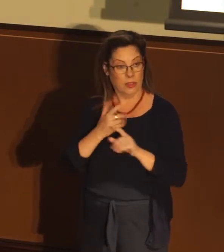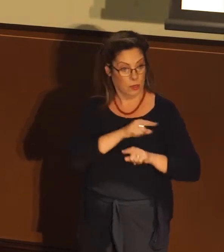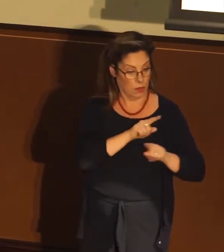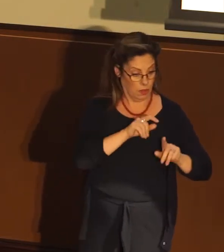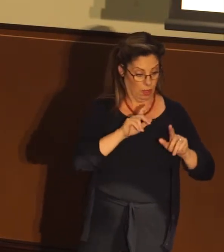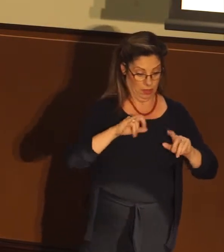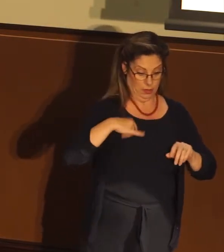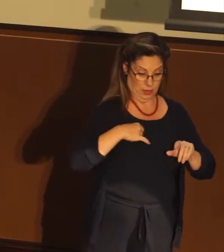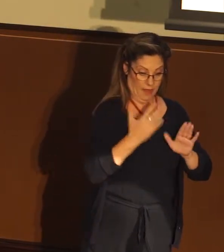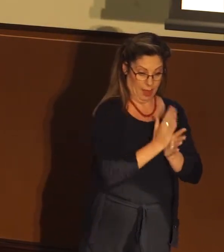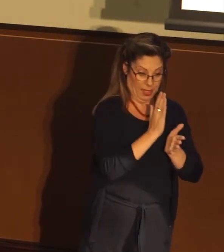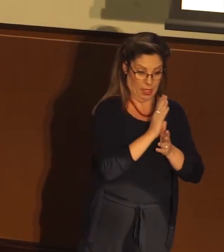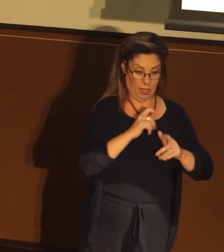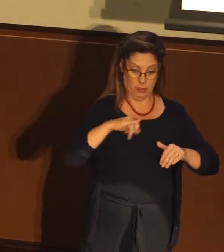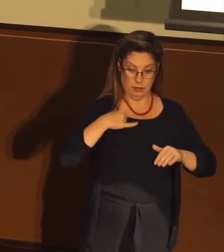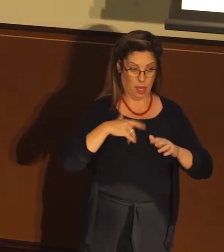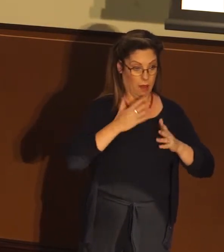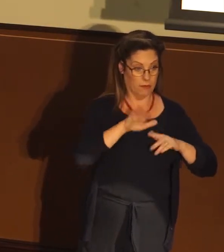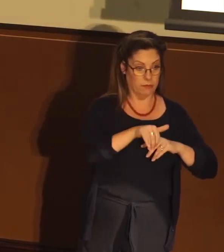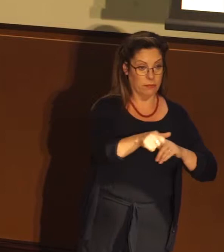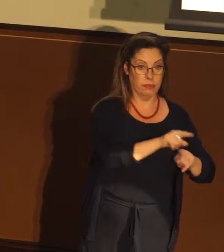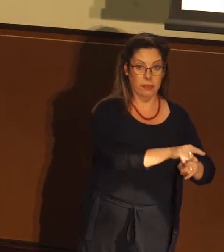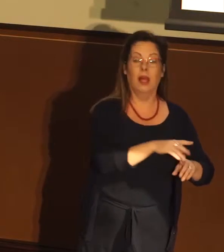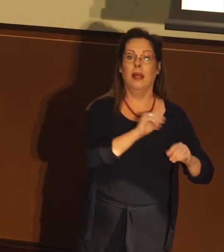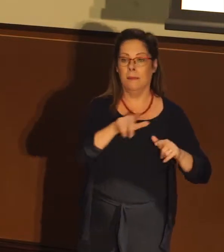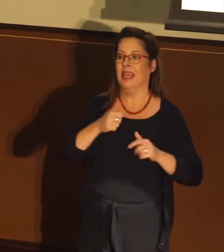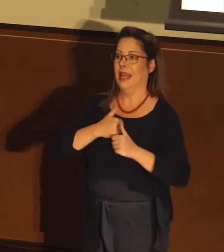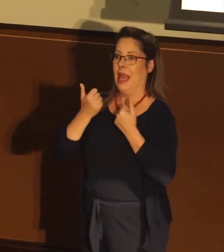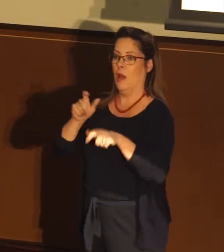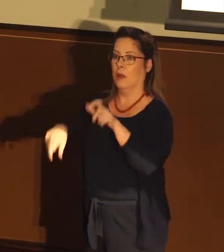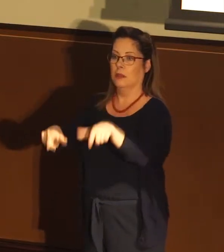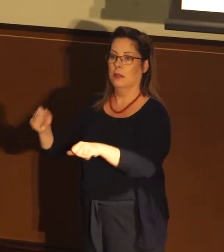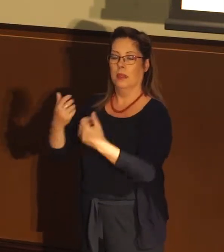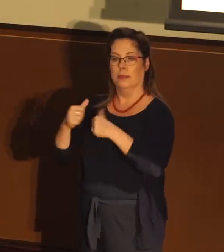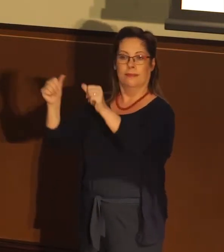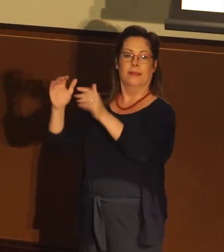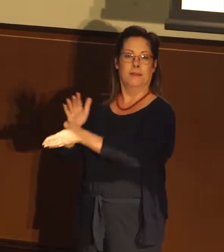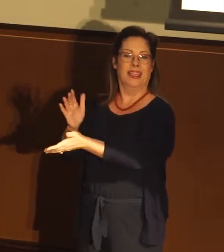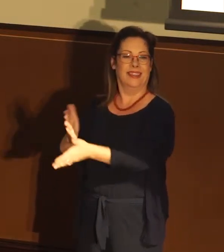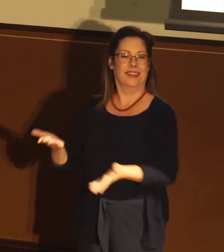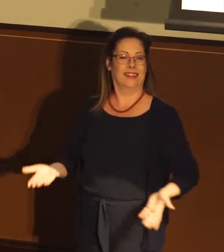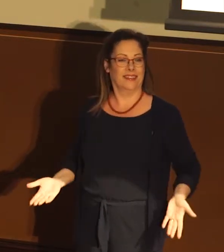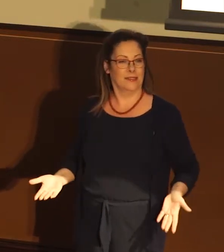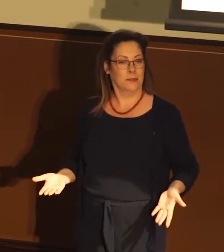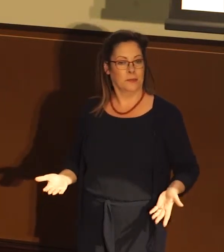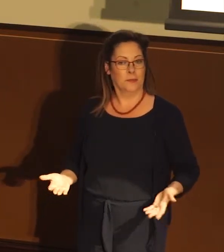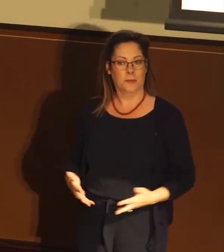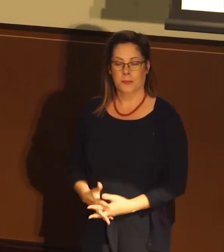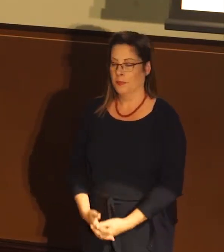To make sure that what they do for their customers, which are our customers as well, is going to be the right thing to do.